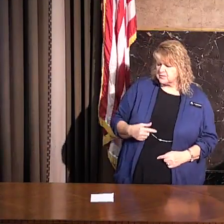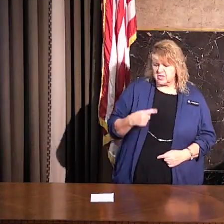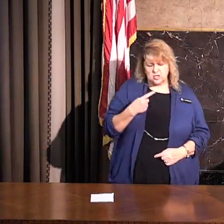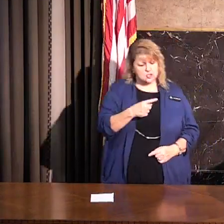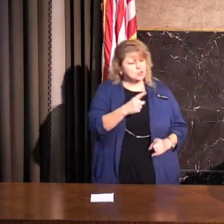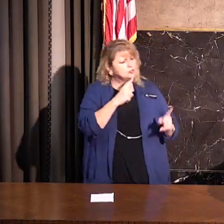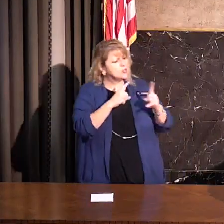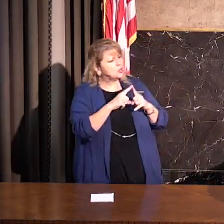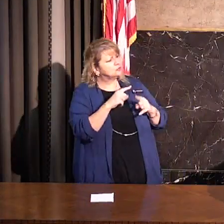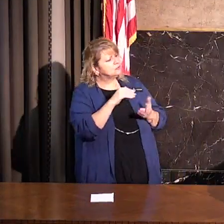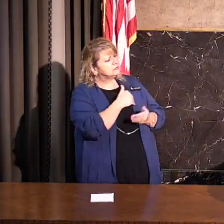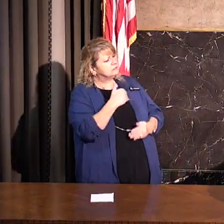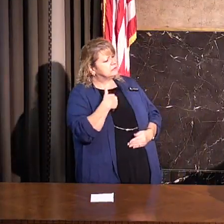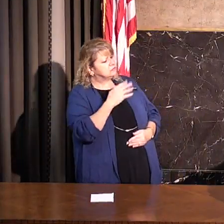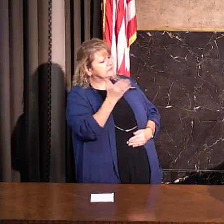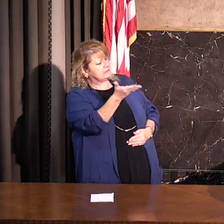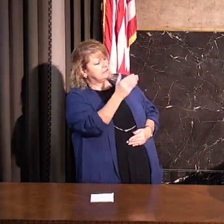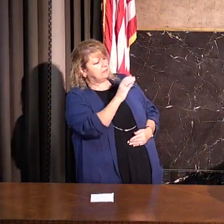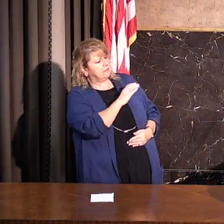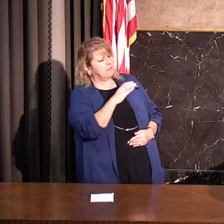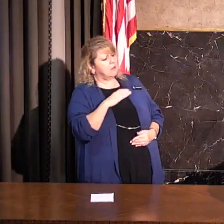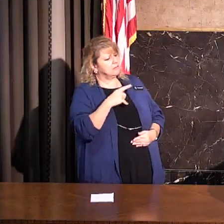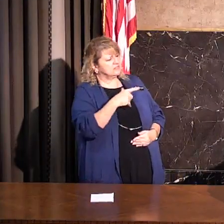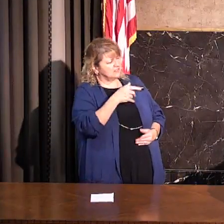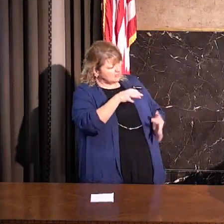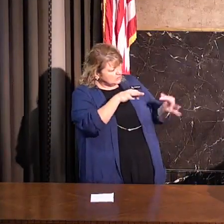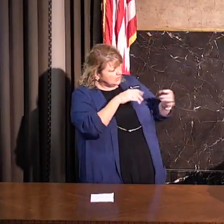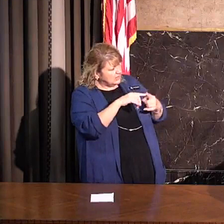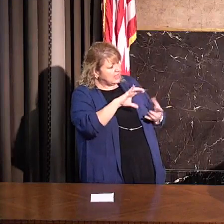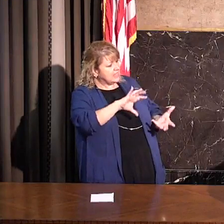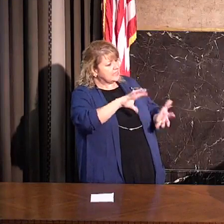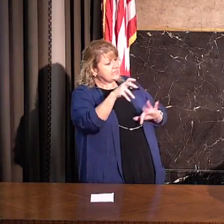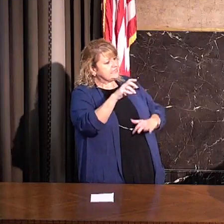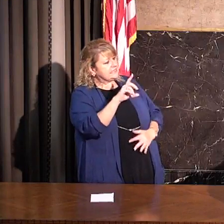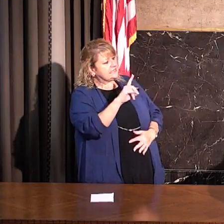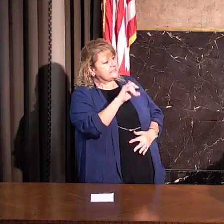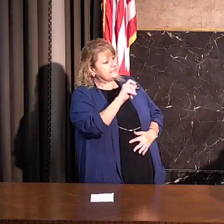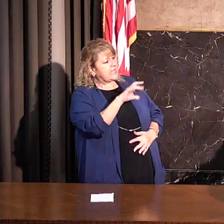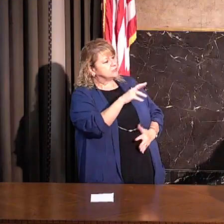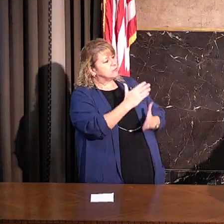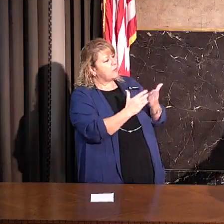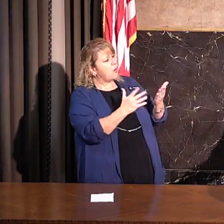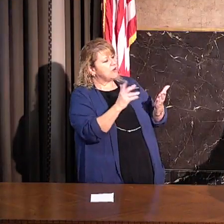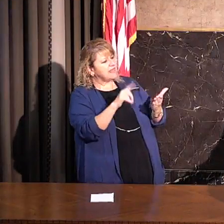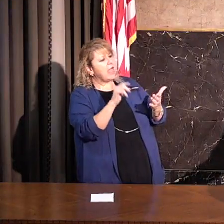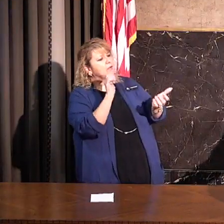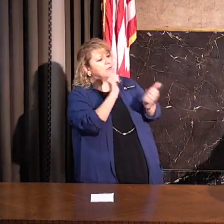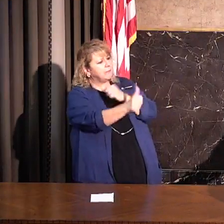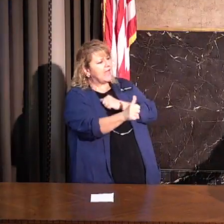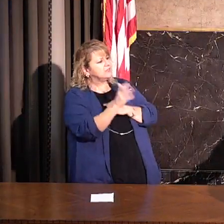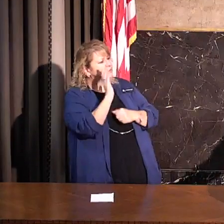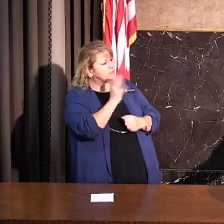members of congress. Did they tell you the disaster component is going to pass? Don't worry